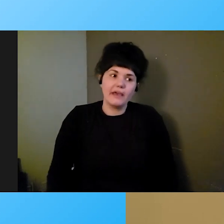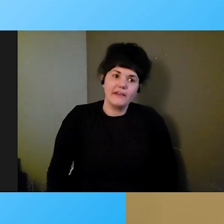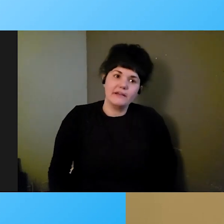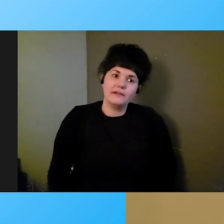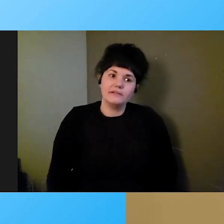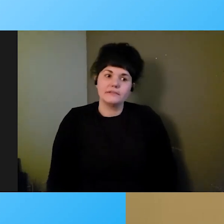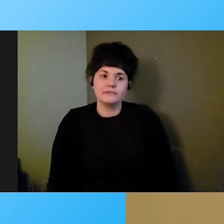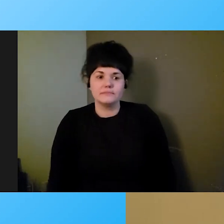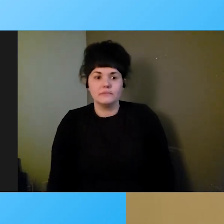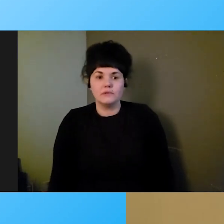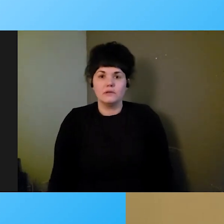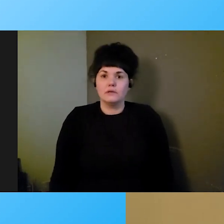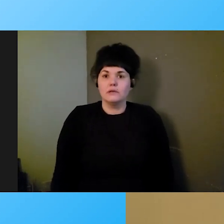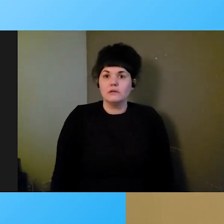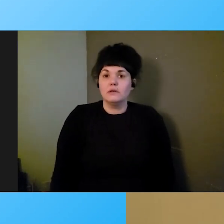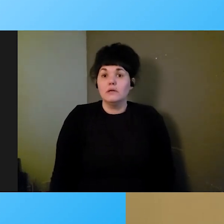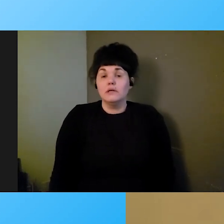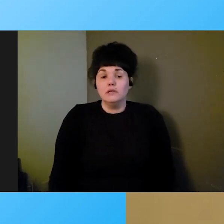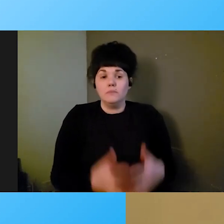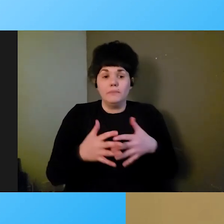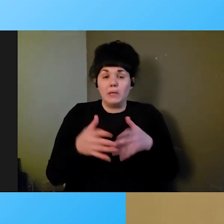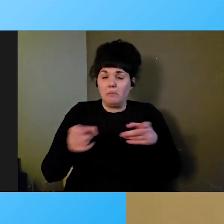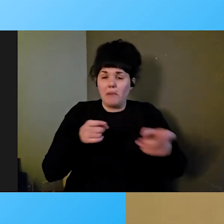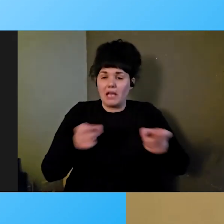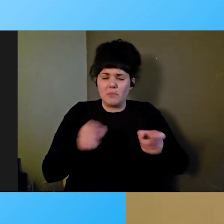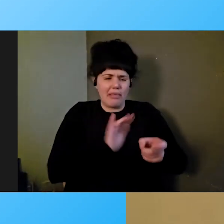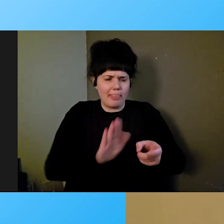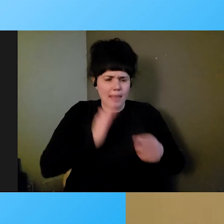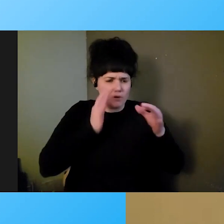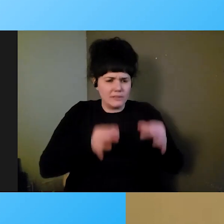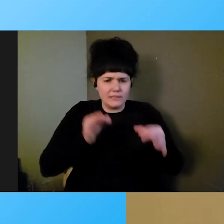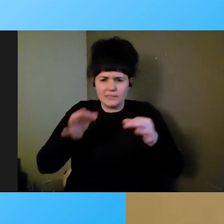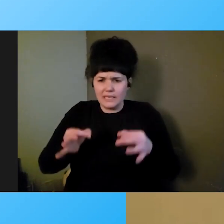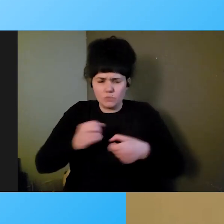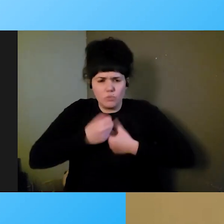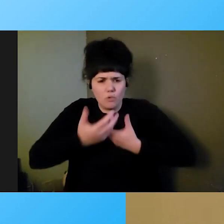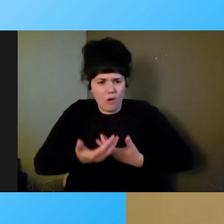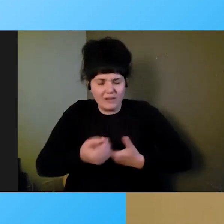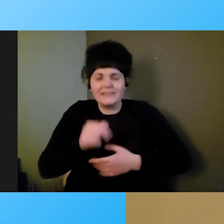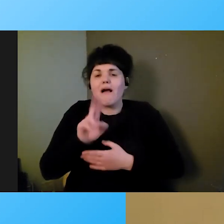that were being made in emergency management were resulting in unintended